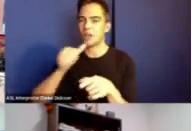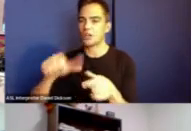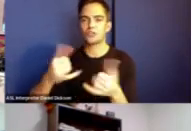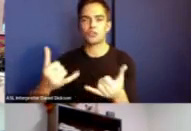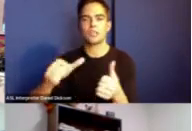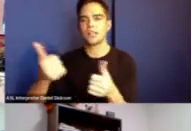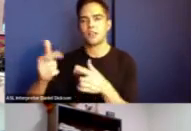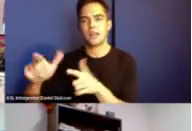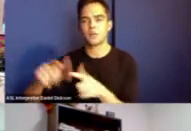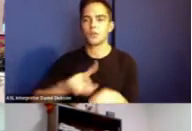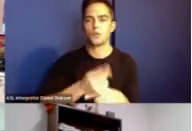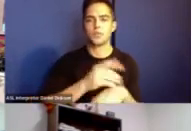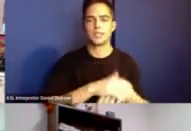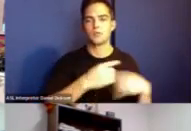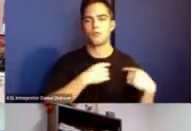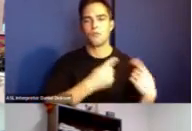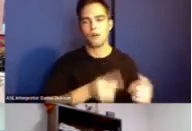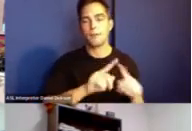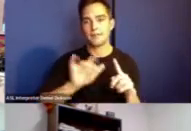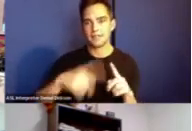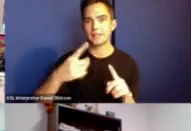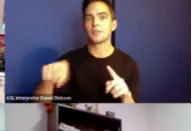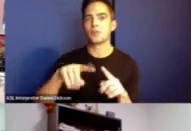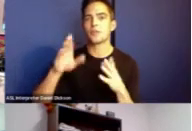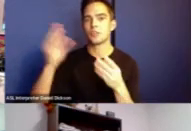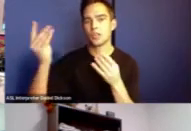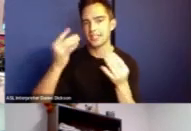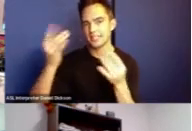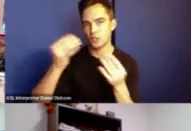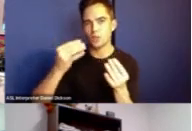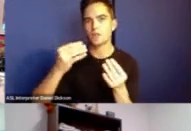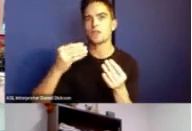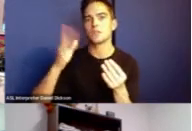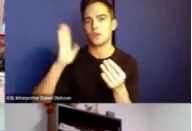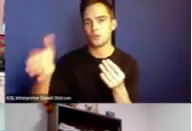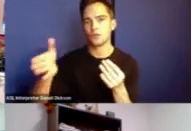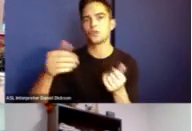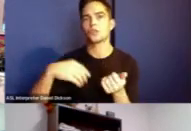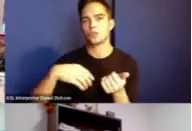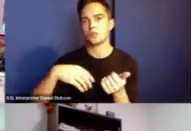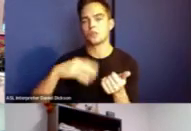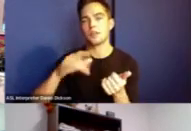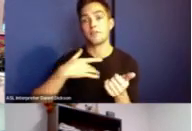that's something that y'all are going to consider in the future, which feels really important.